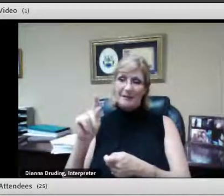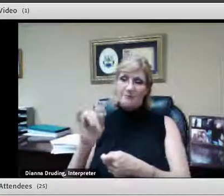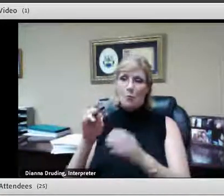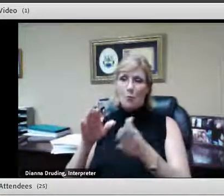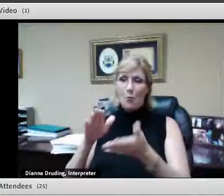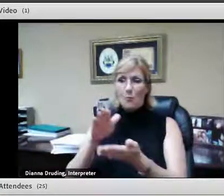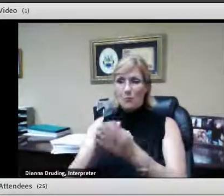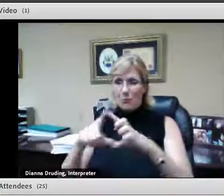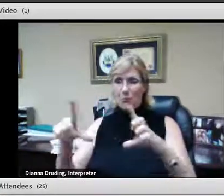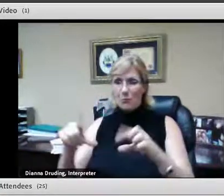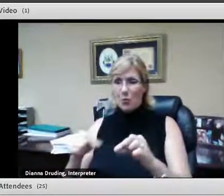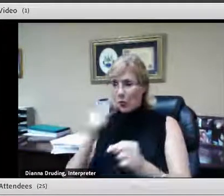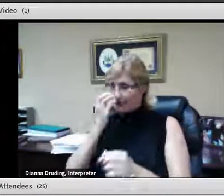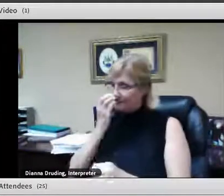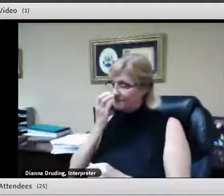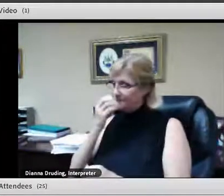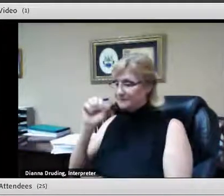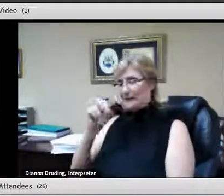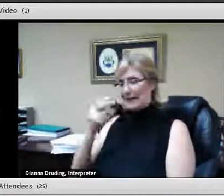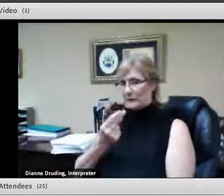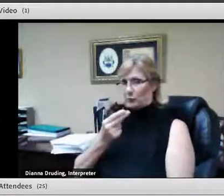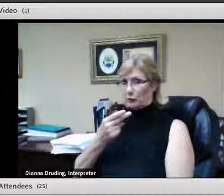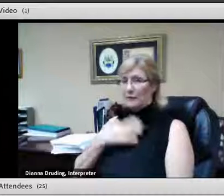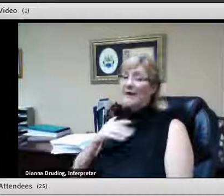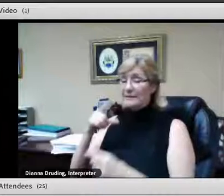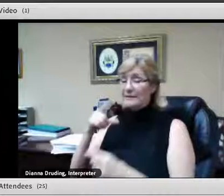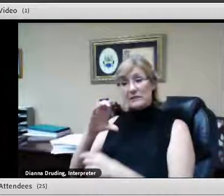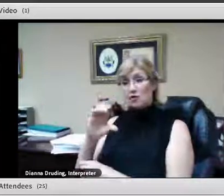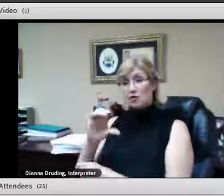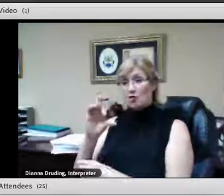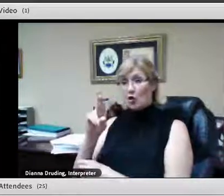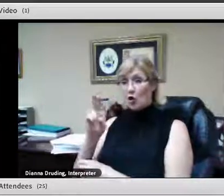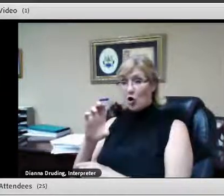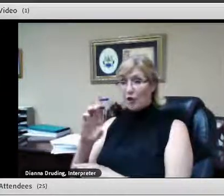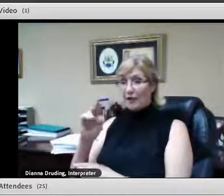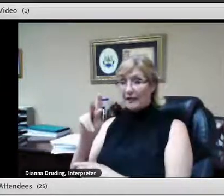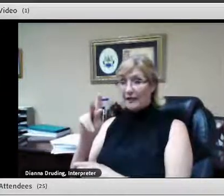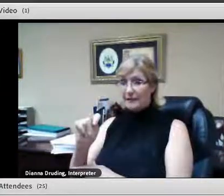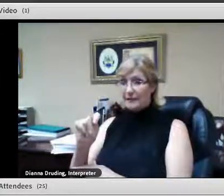Hilary: It's a circuit board, and it basically becomes an extension of your computer keyboard.